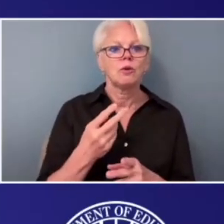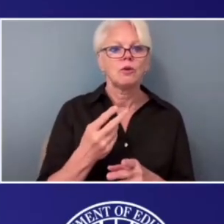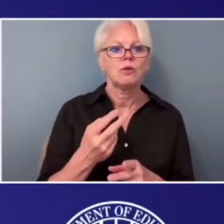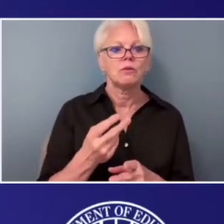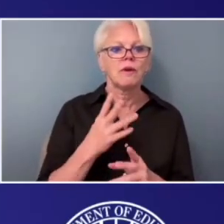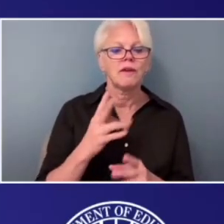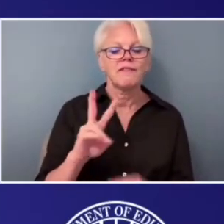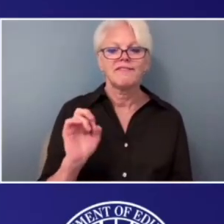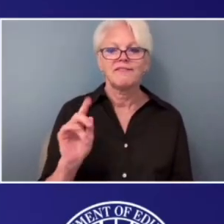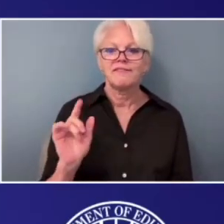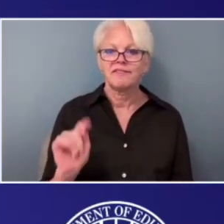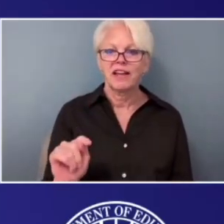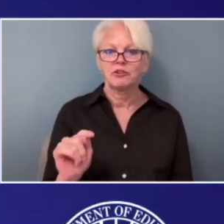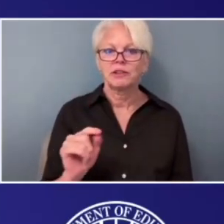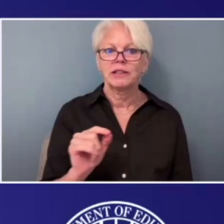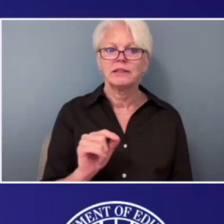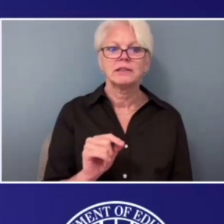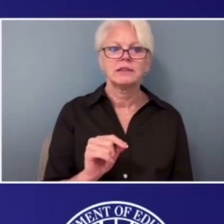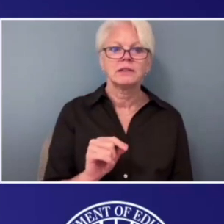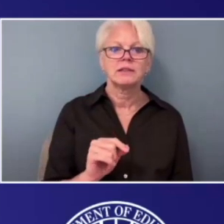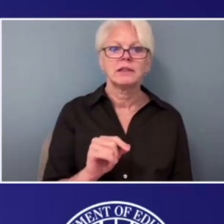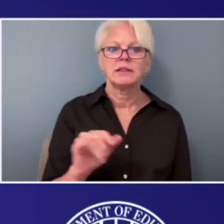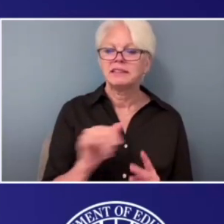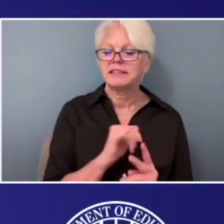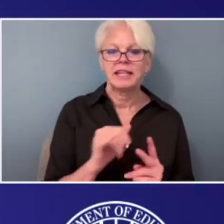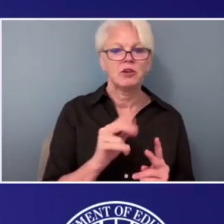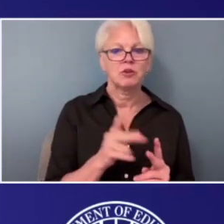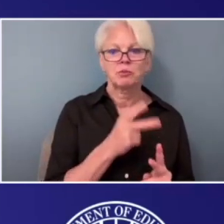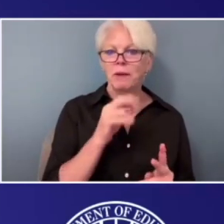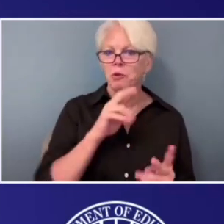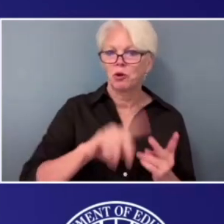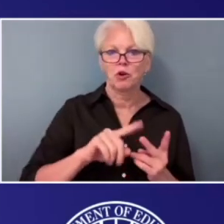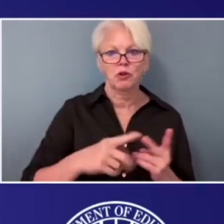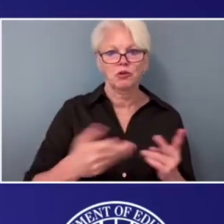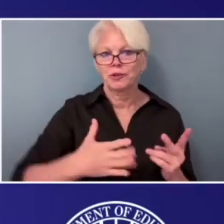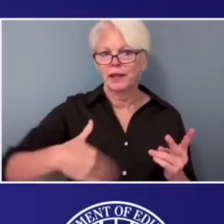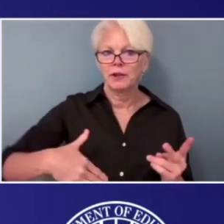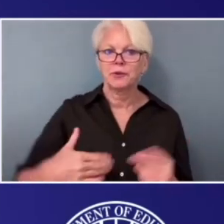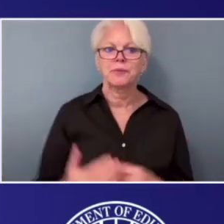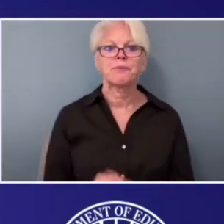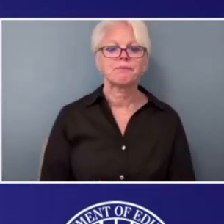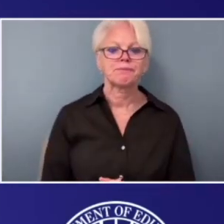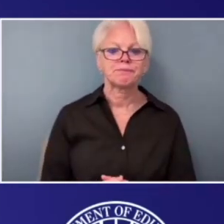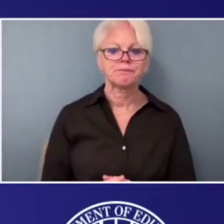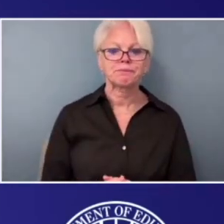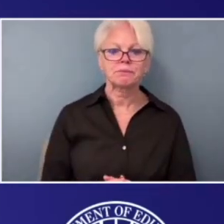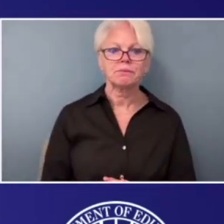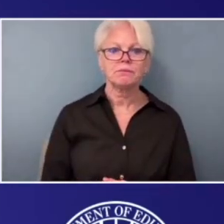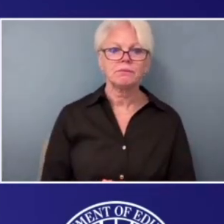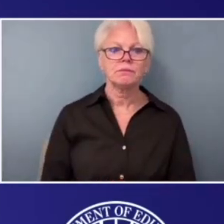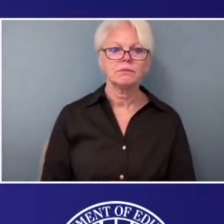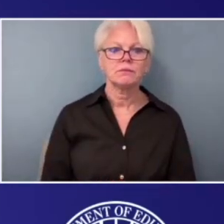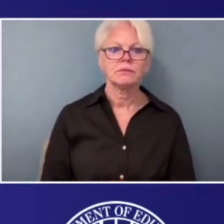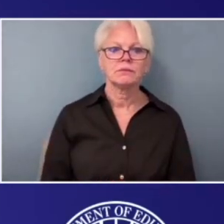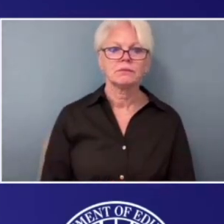our primary nor the alternate are here at this time. And we do have our Federal